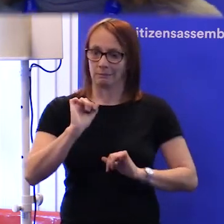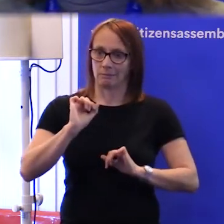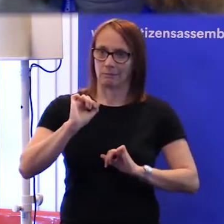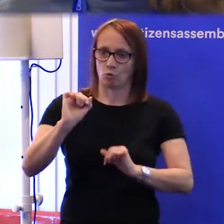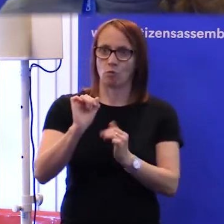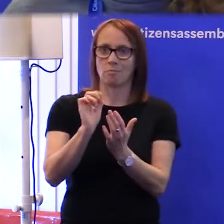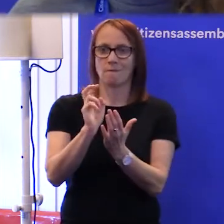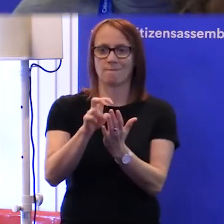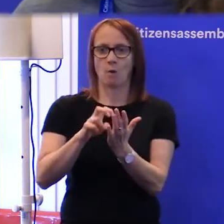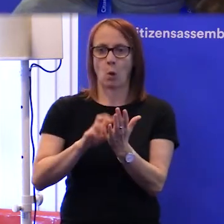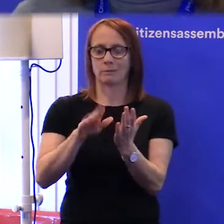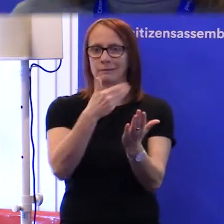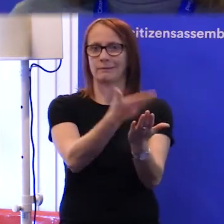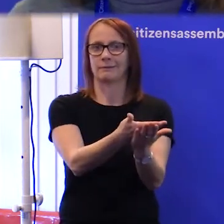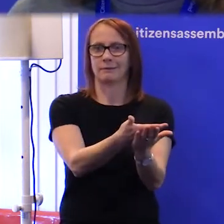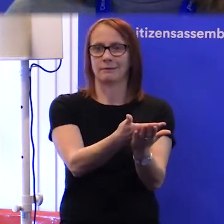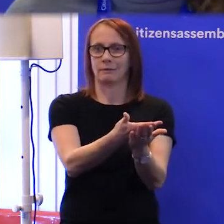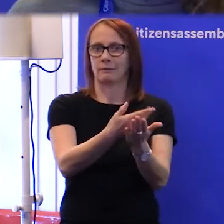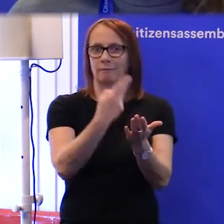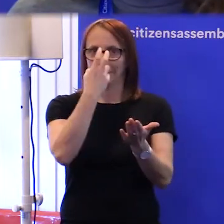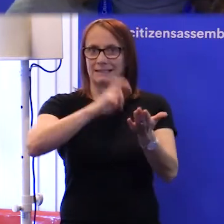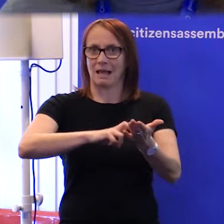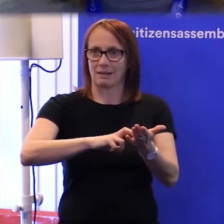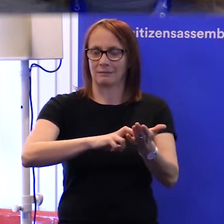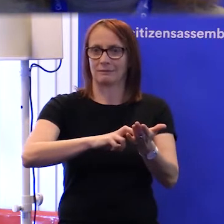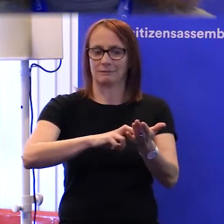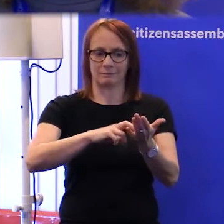you give your forms to the secretary out that you sign them and that you've